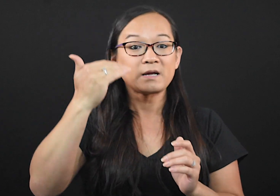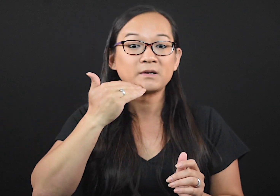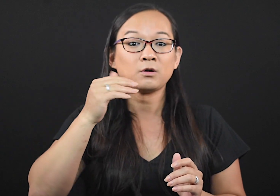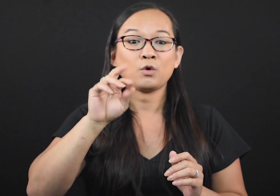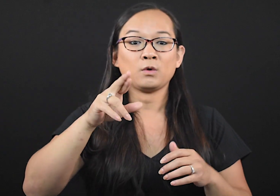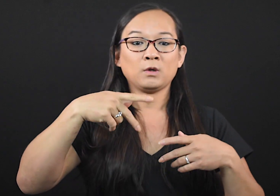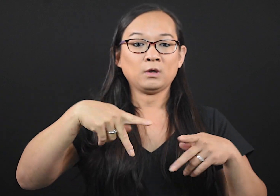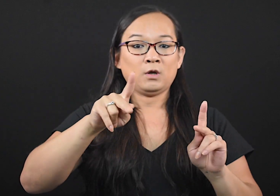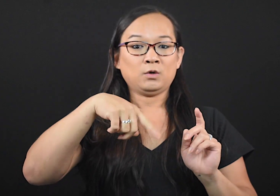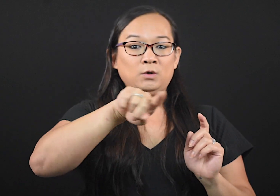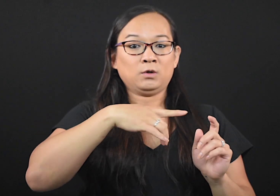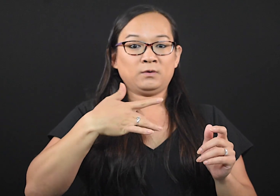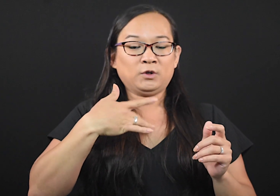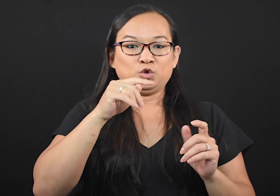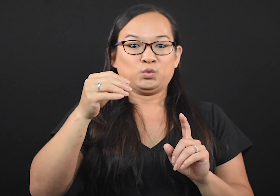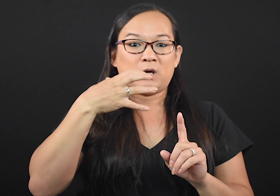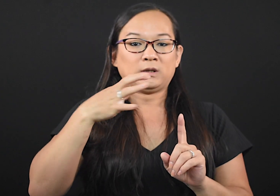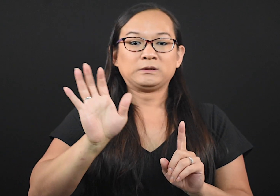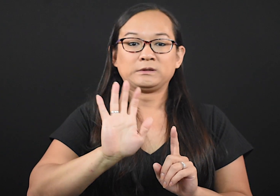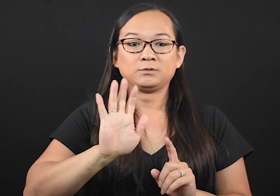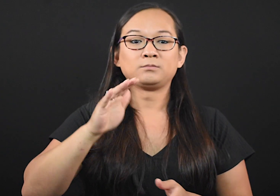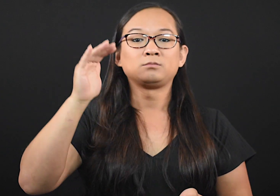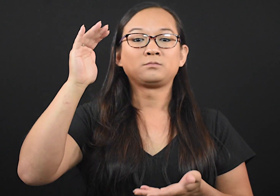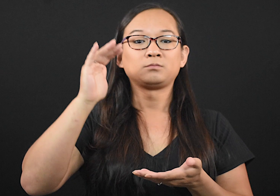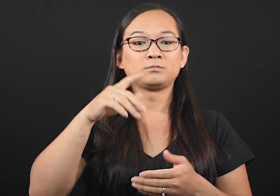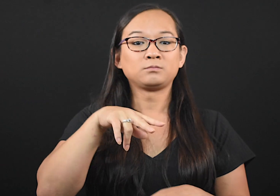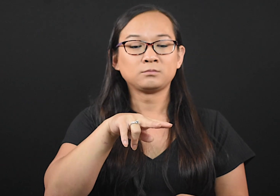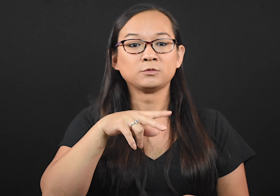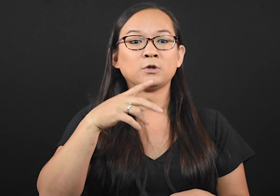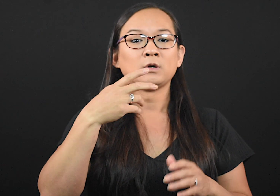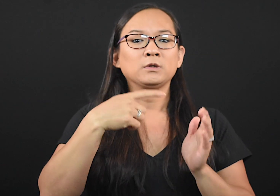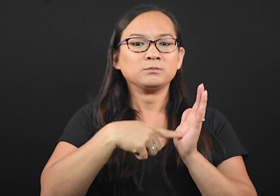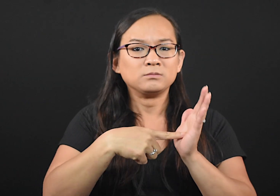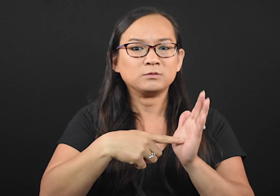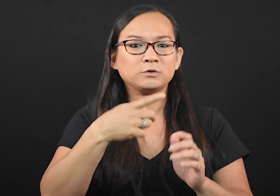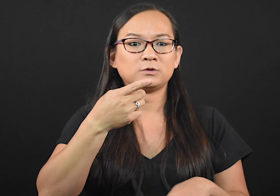pillows, bumper pads, and soft toys, out of your baby’s sleep area. ● Do not cover your baby’s head or allow your baby to get too hot.